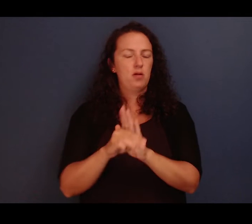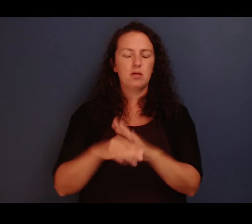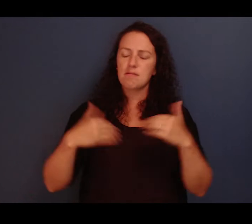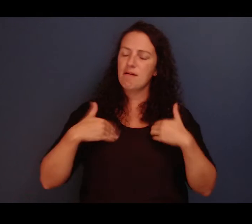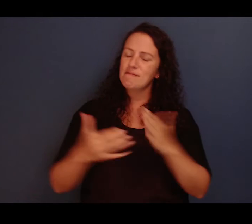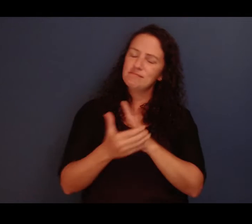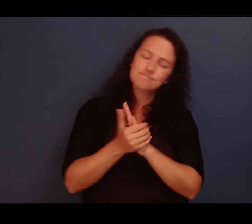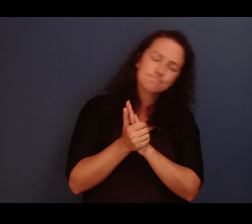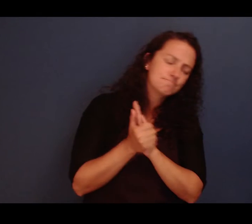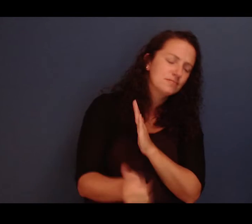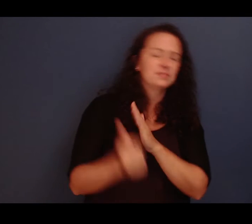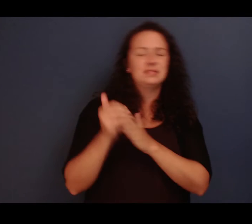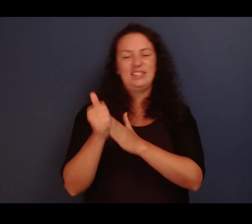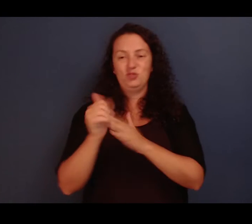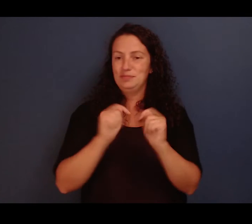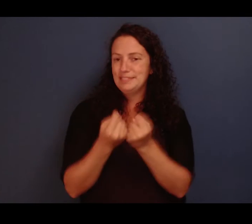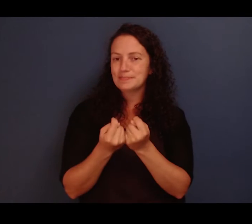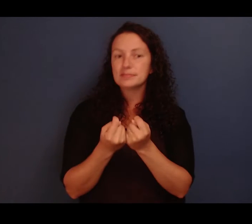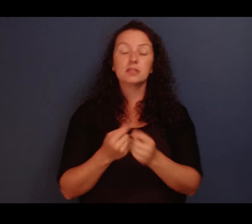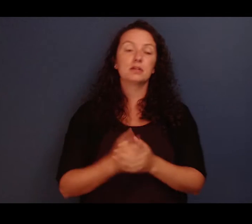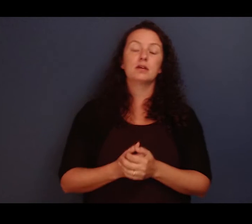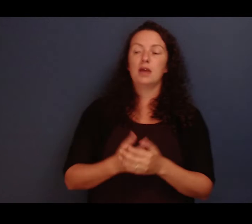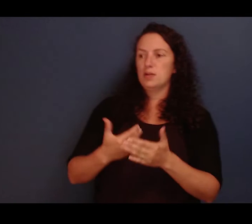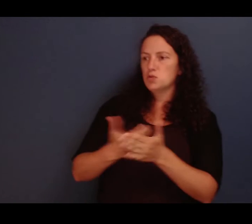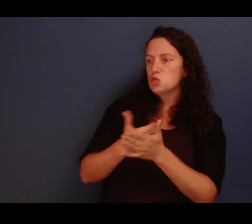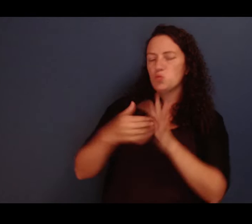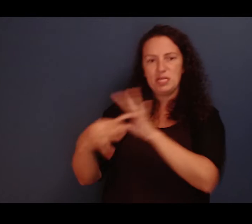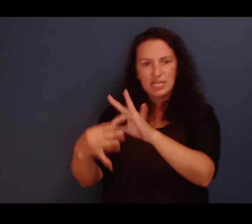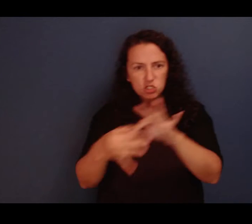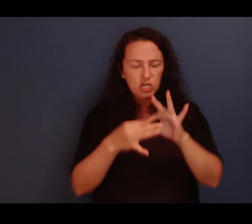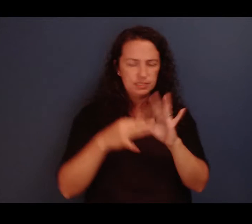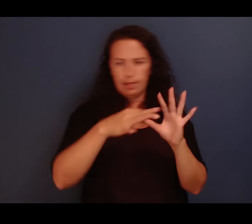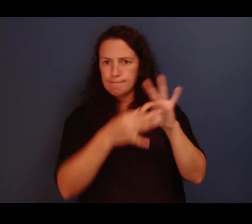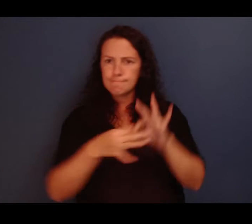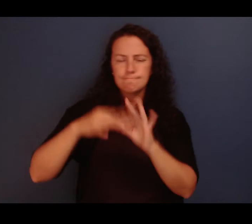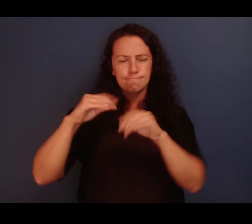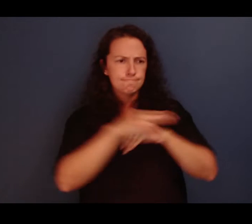leadership teams now in place and new relationships and synergies taking shape, we are starting